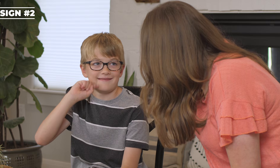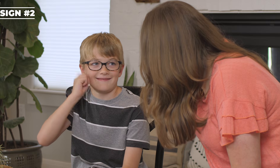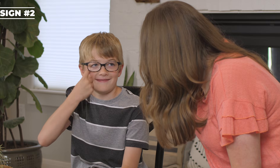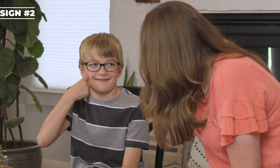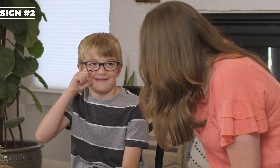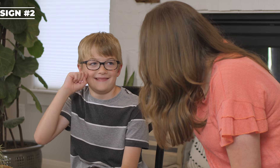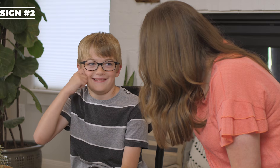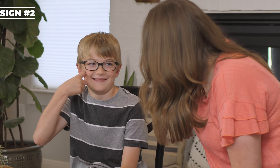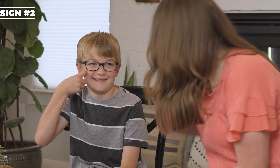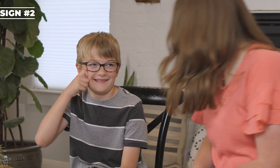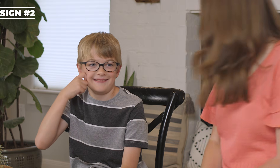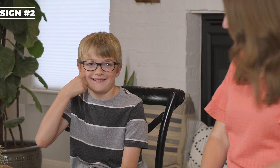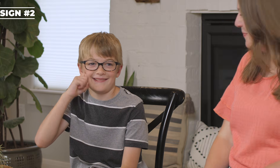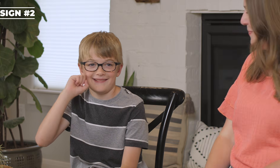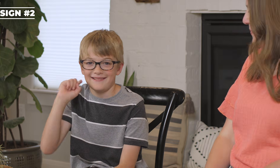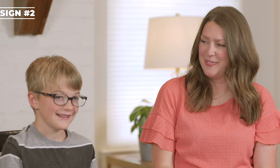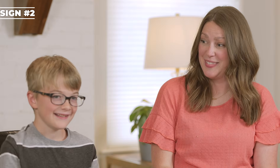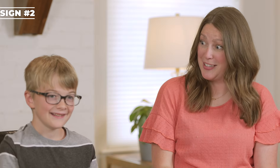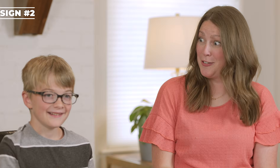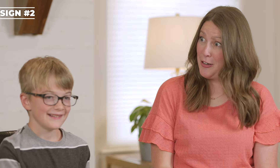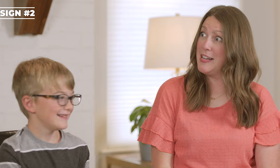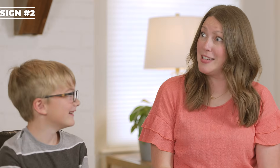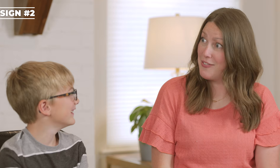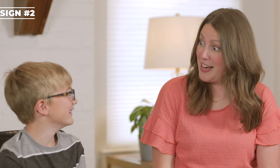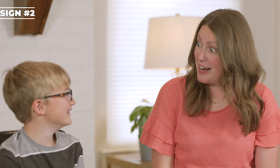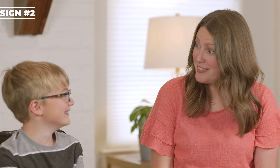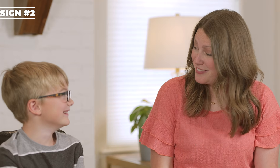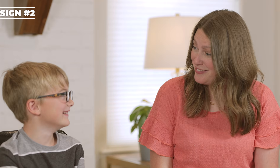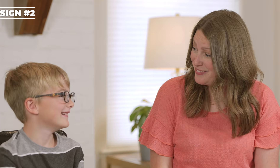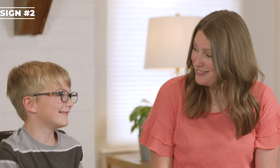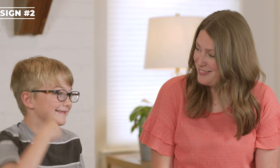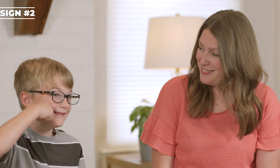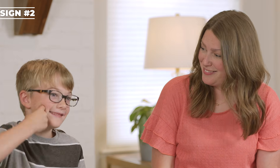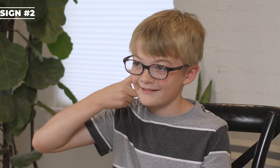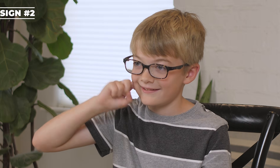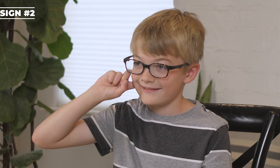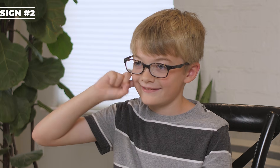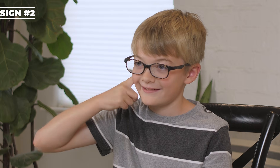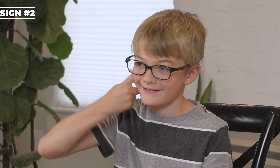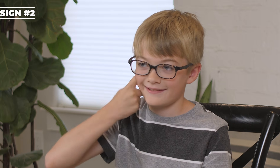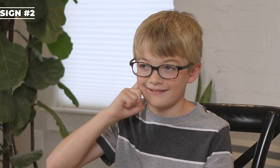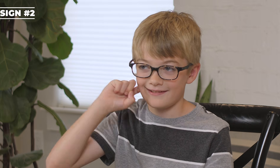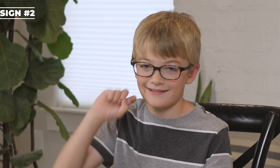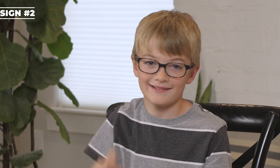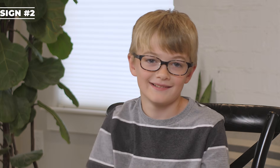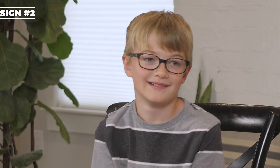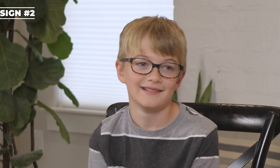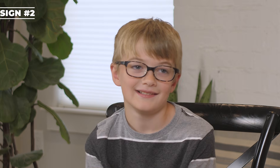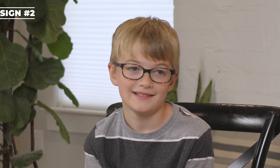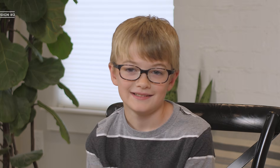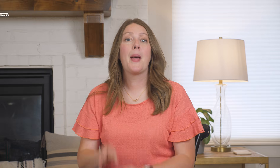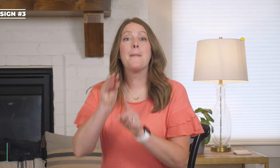Good job. A little crazy of a hand. There you go. That's good.